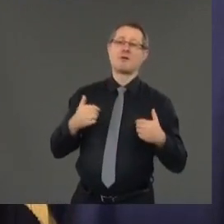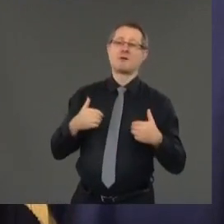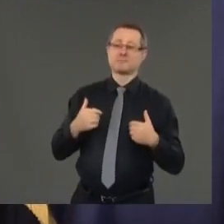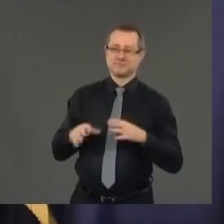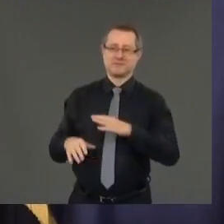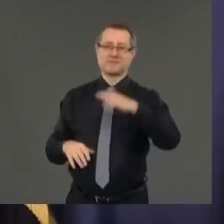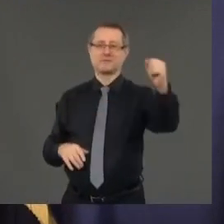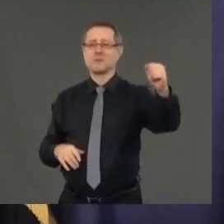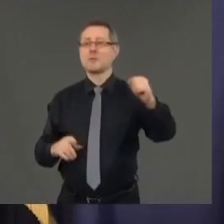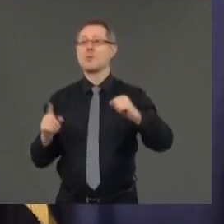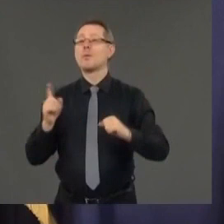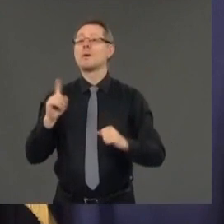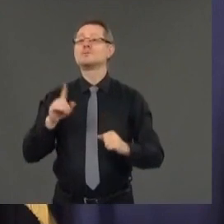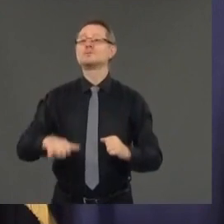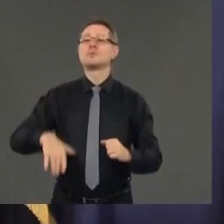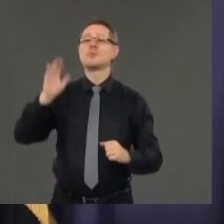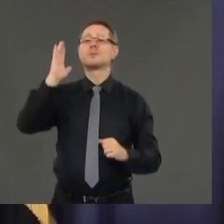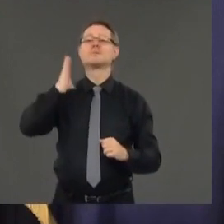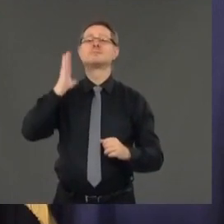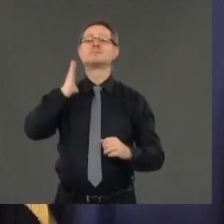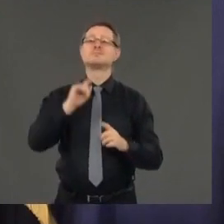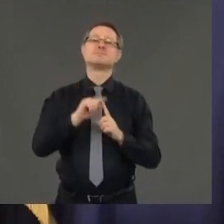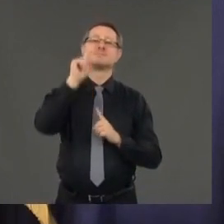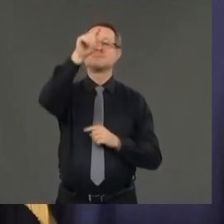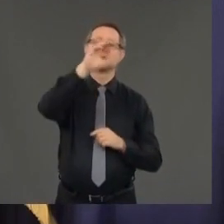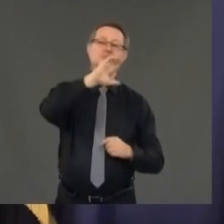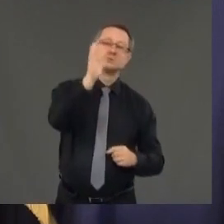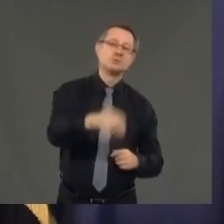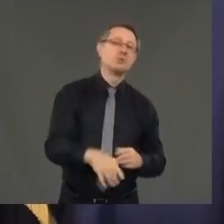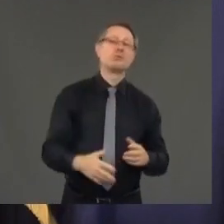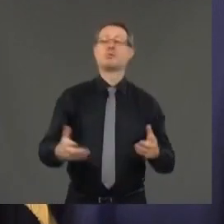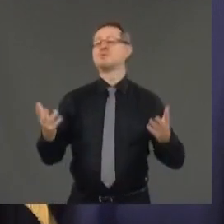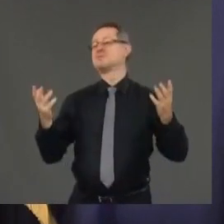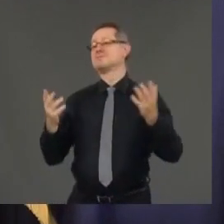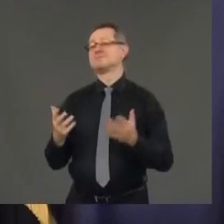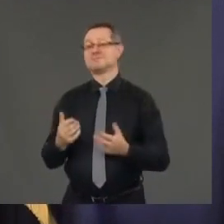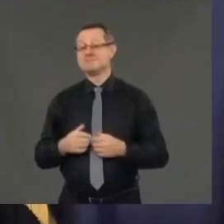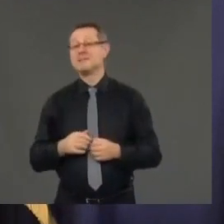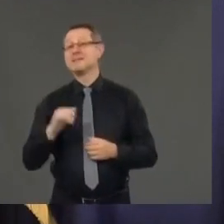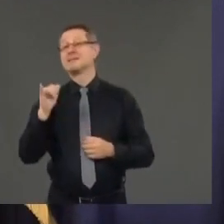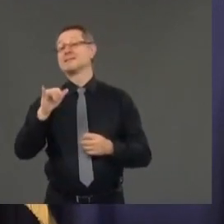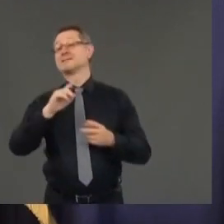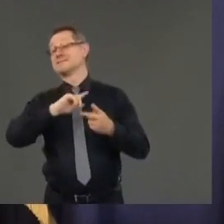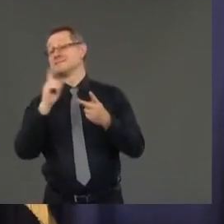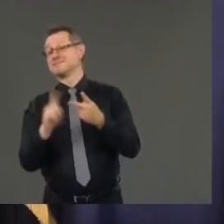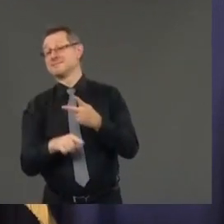HOME IN THE HAMPTONS, HUDSON